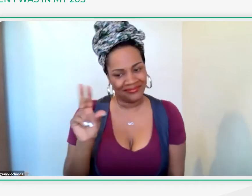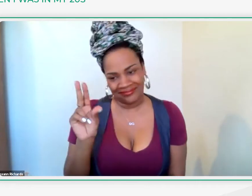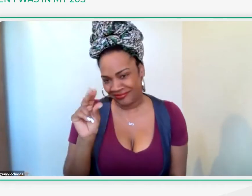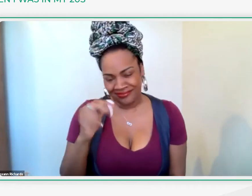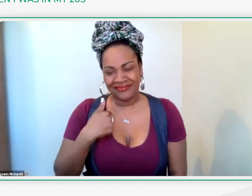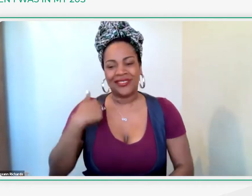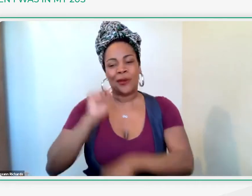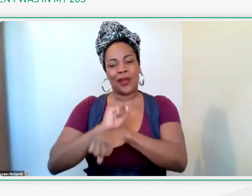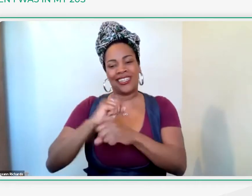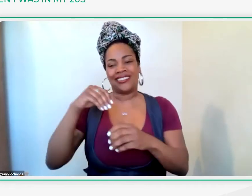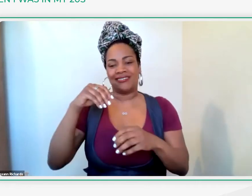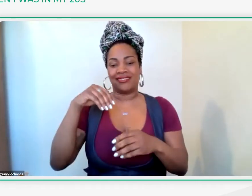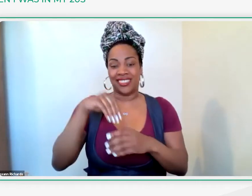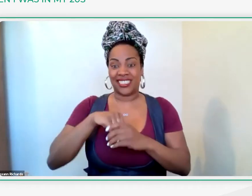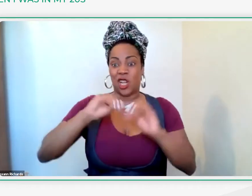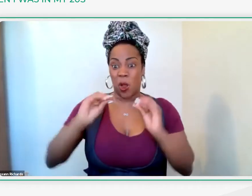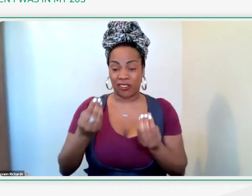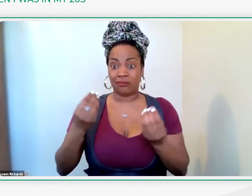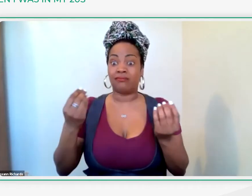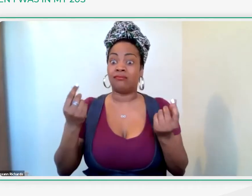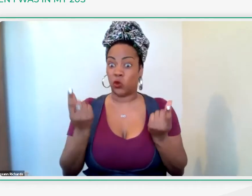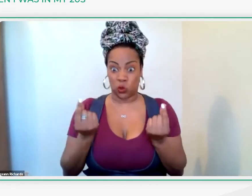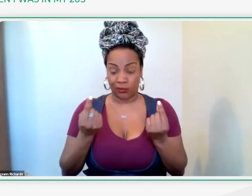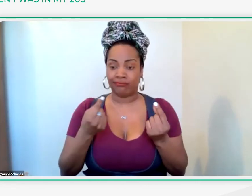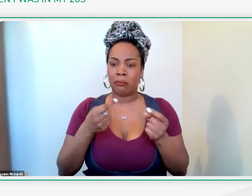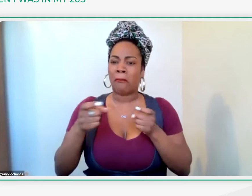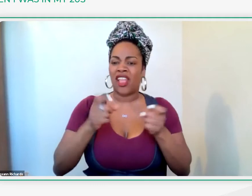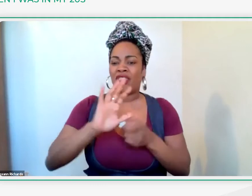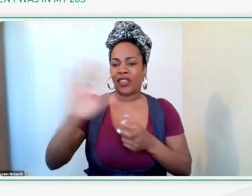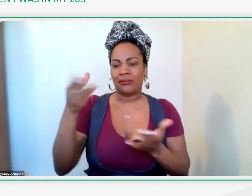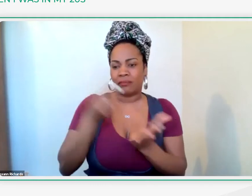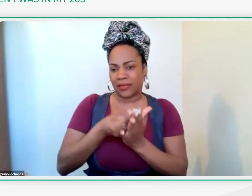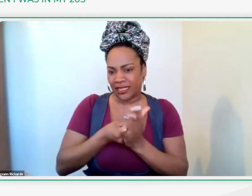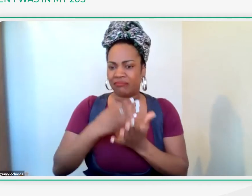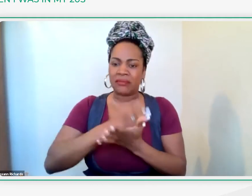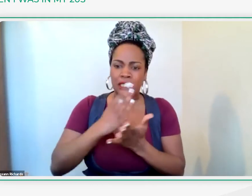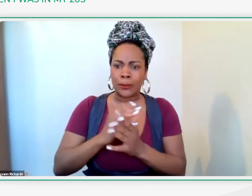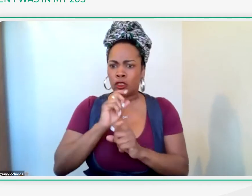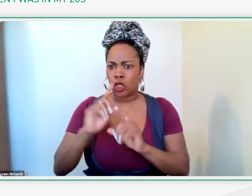You may think that I'm a recruiter, flying from place to place. But, no, I'm not. I am in the office.